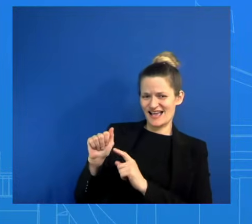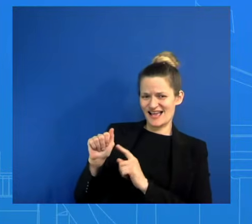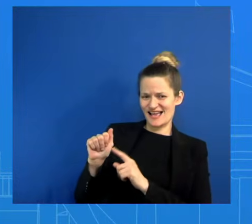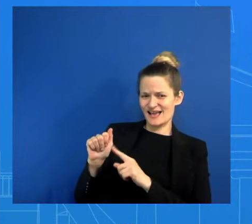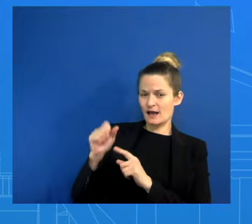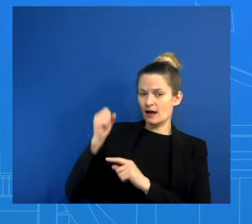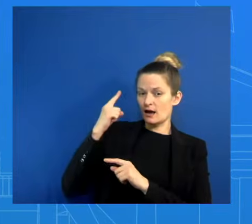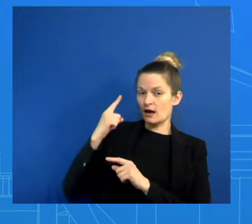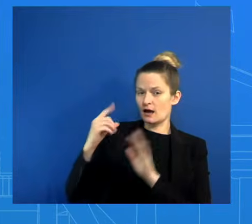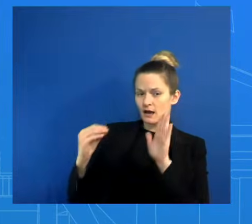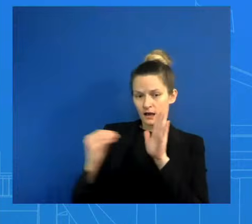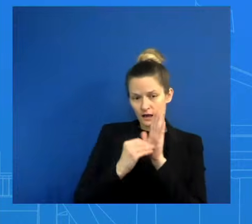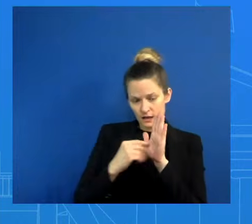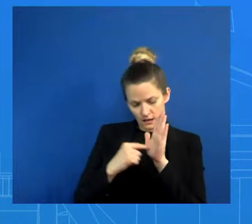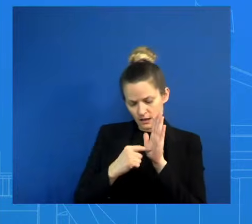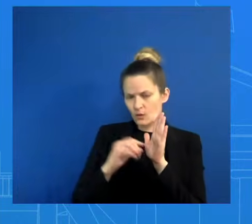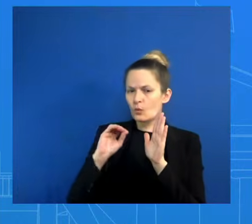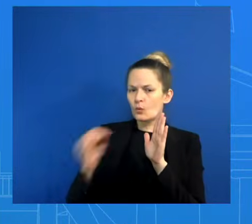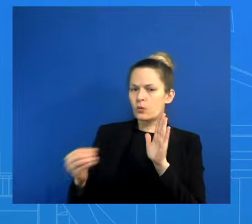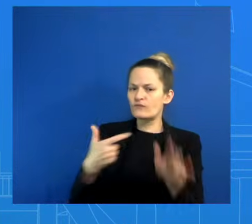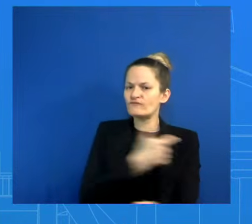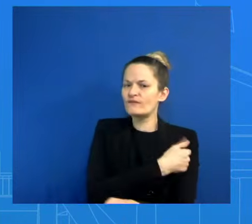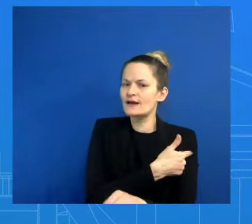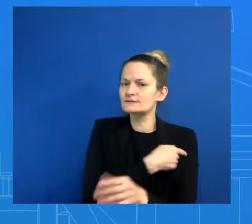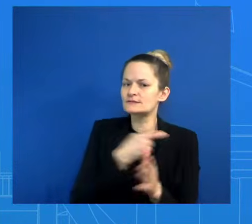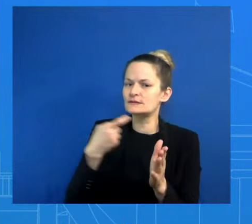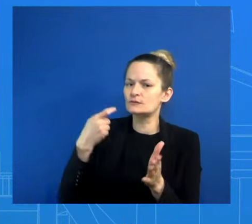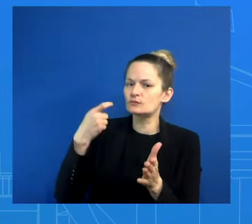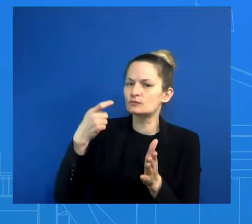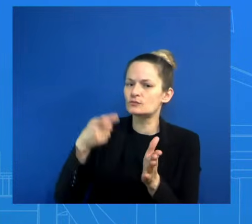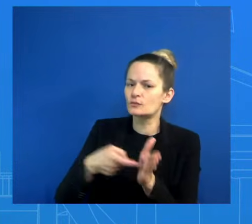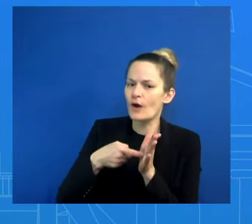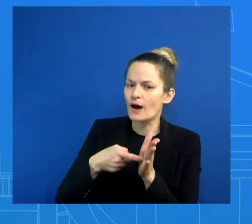going to get ahead of the President. This is something that the President decides on.